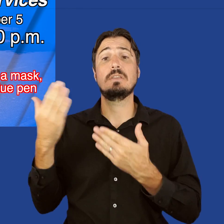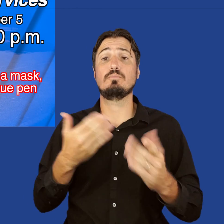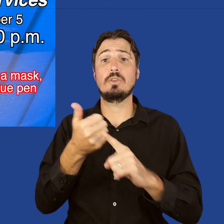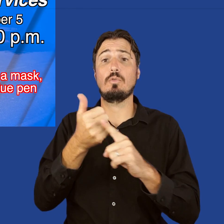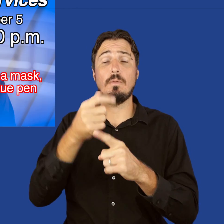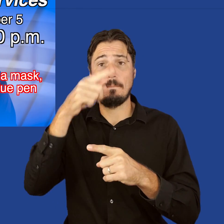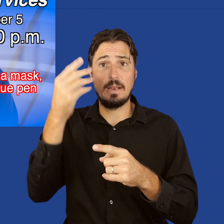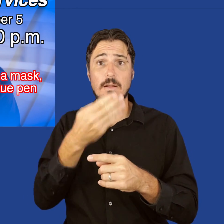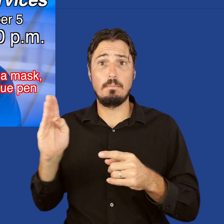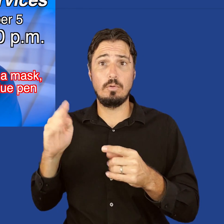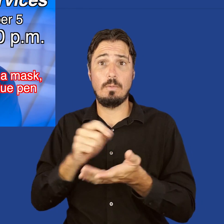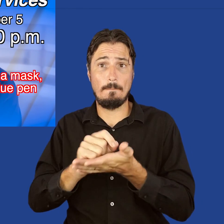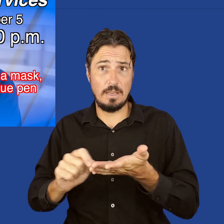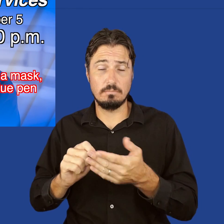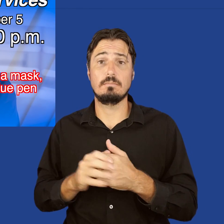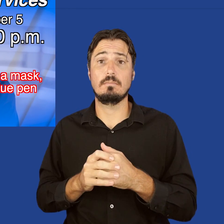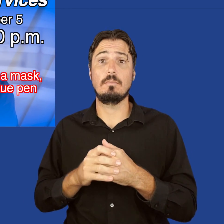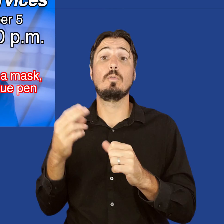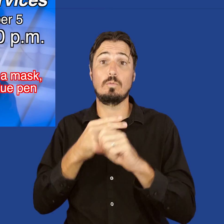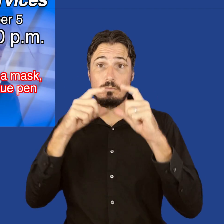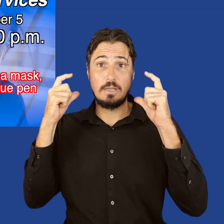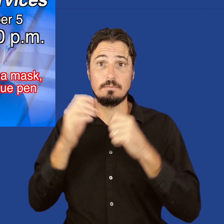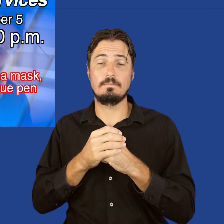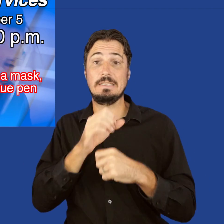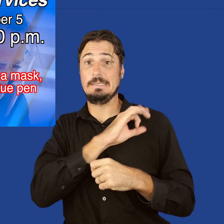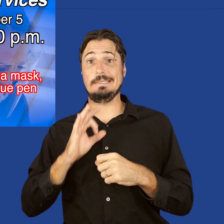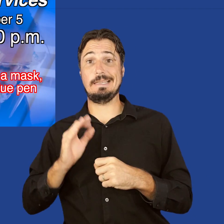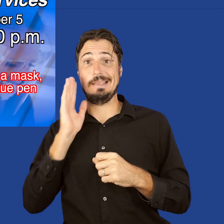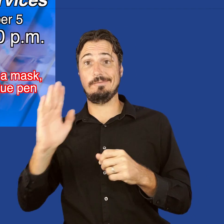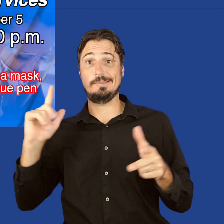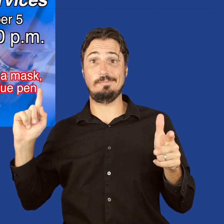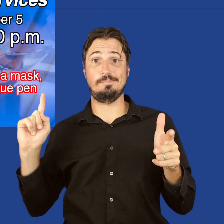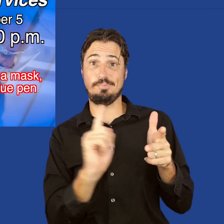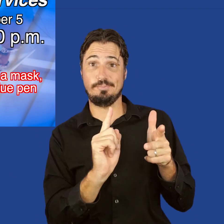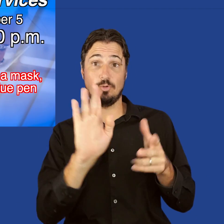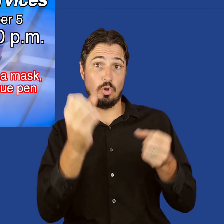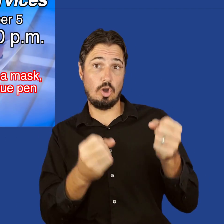blue pen. Election Division staff will approach the vehicle with a Voter Registration Application and clipboard.